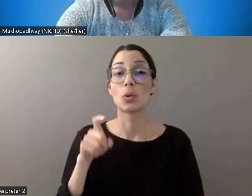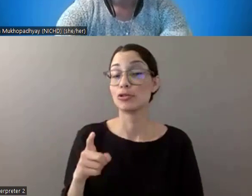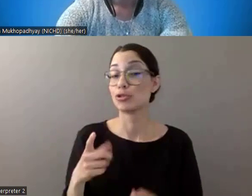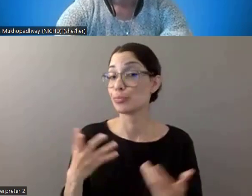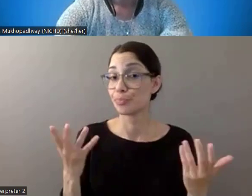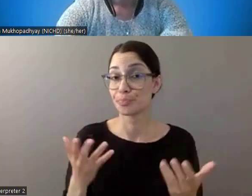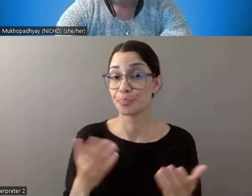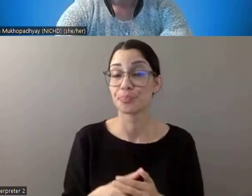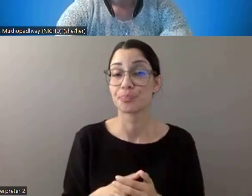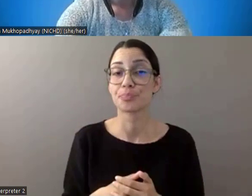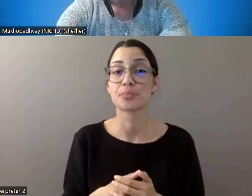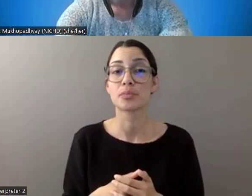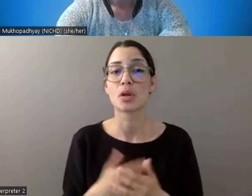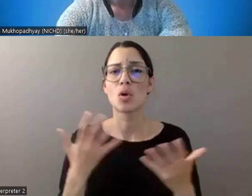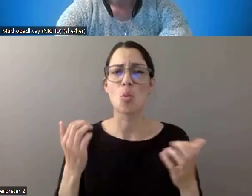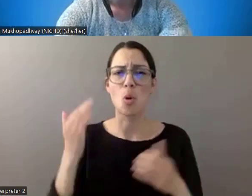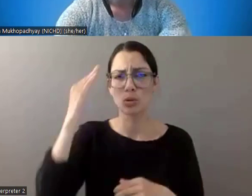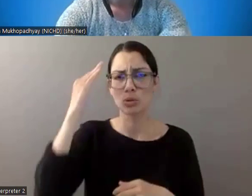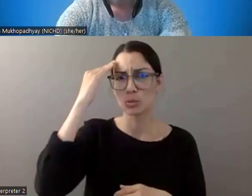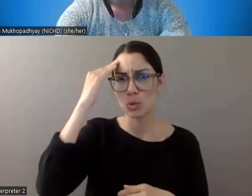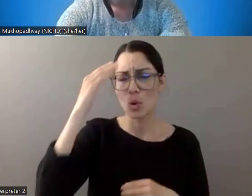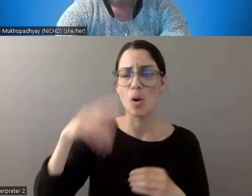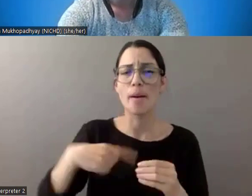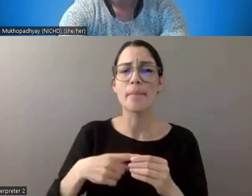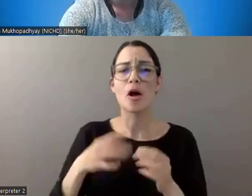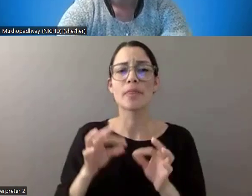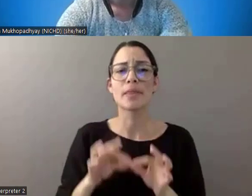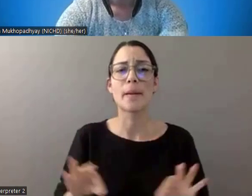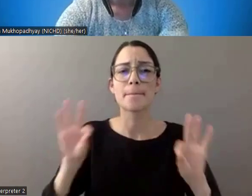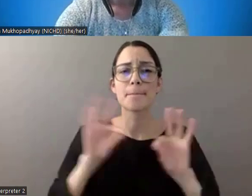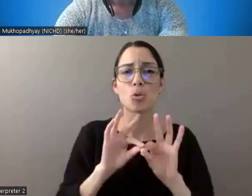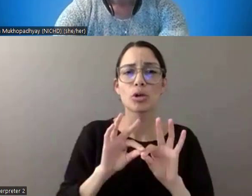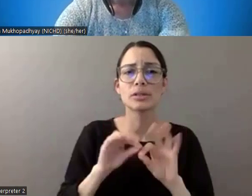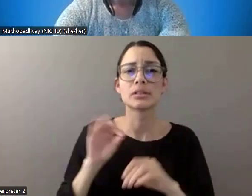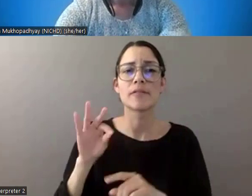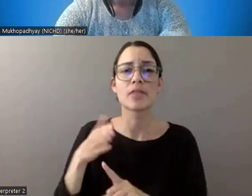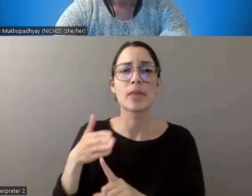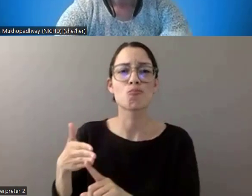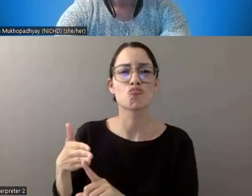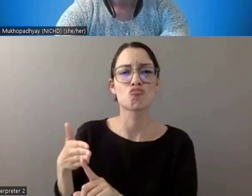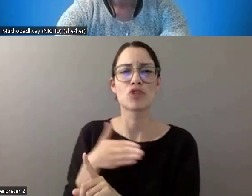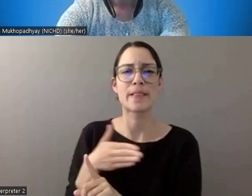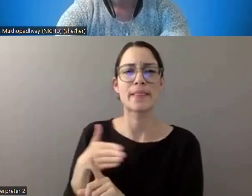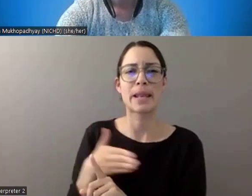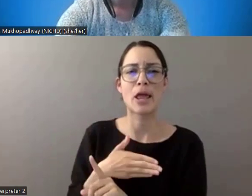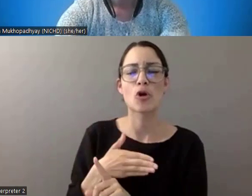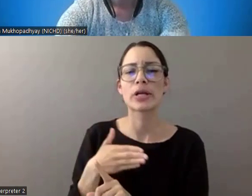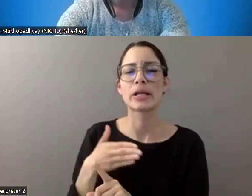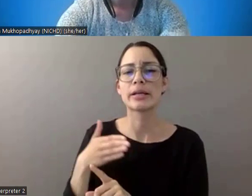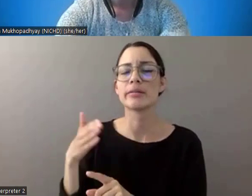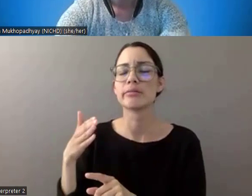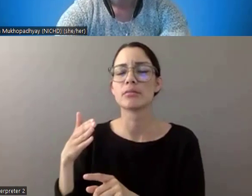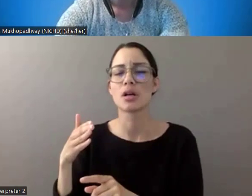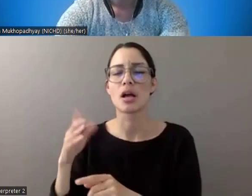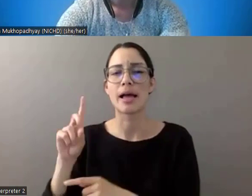about the importance of preliminary data and some tips for success.